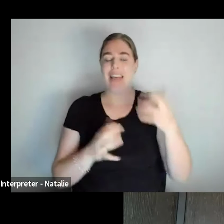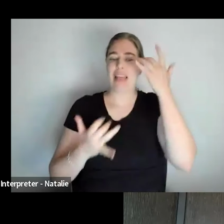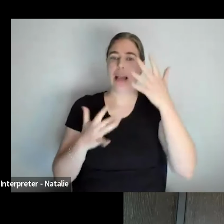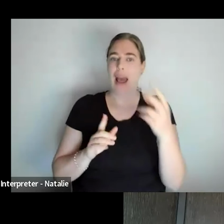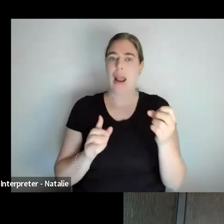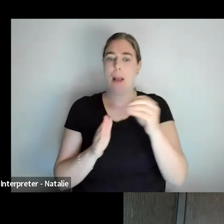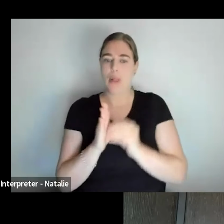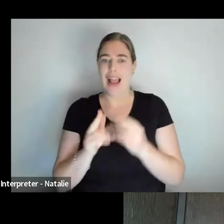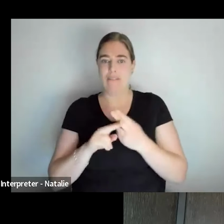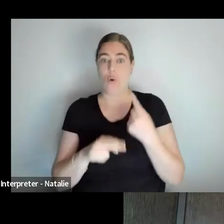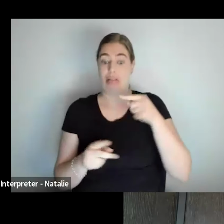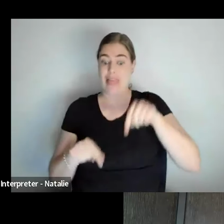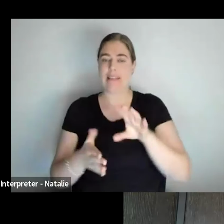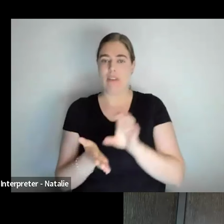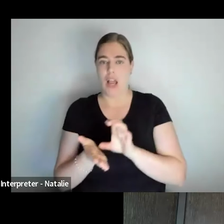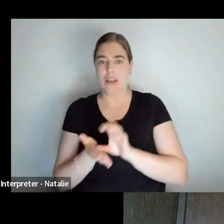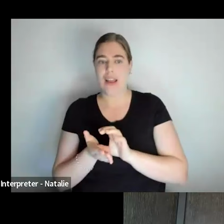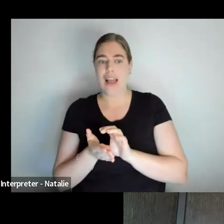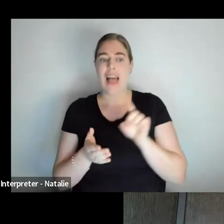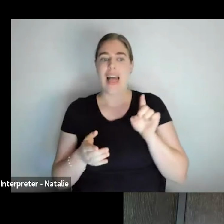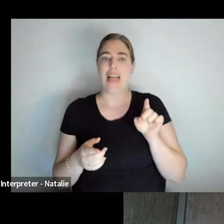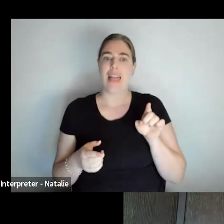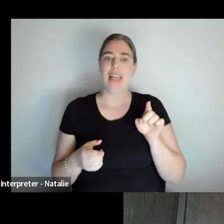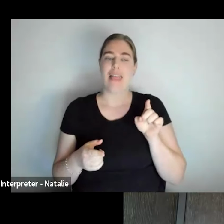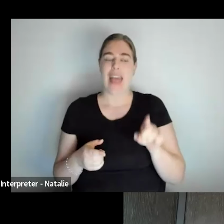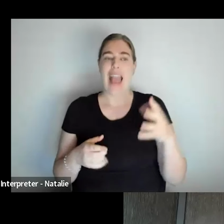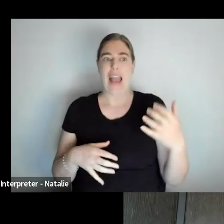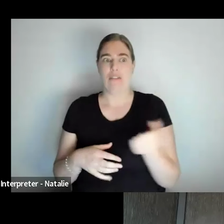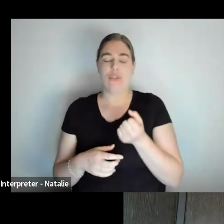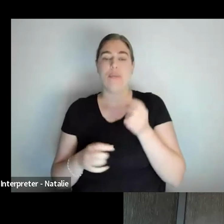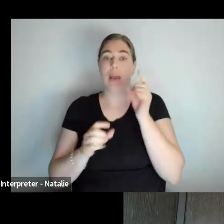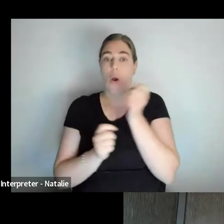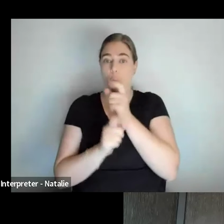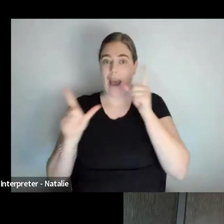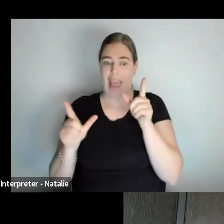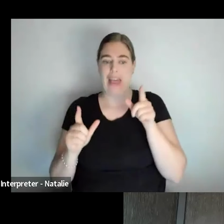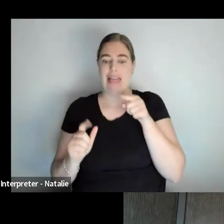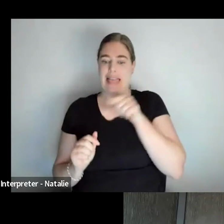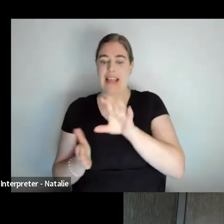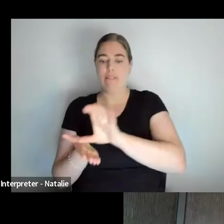demonstrate that this project is not a core part of the funding you already have with us.